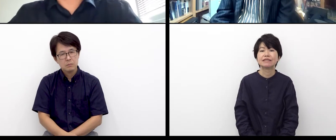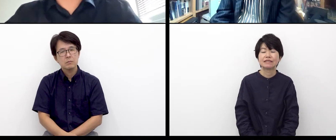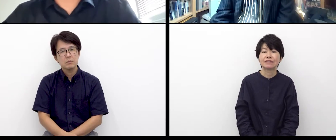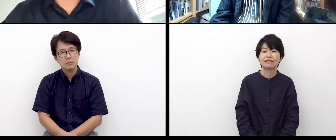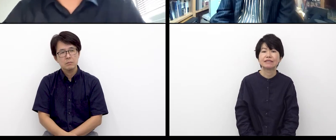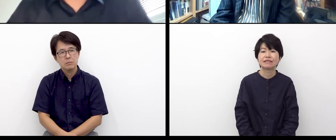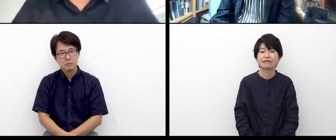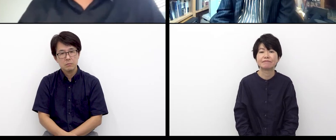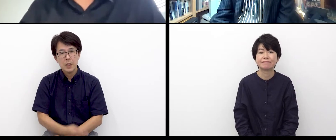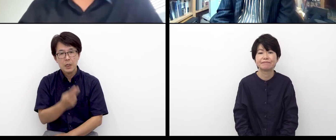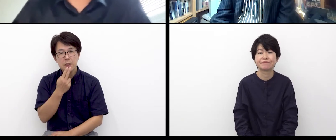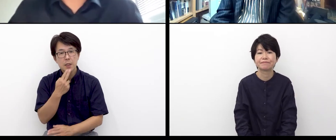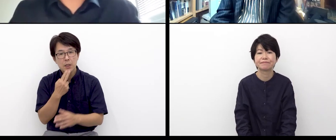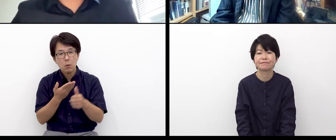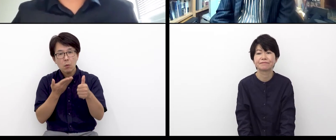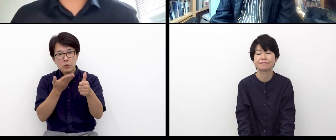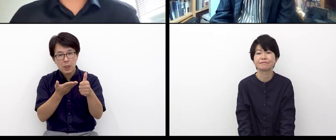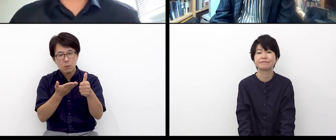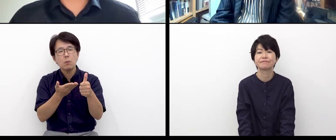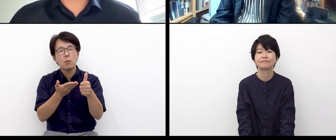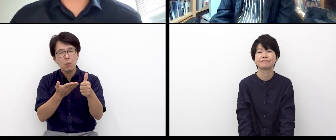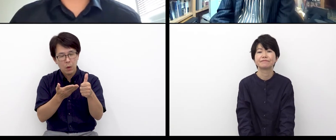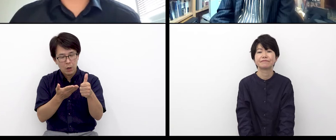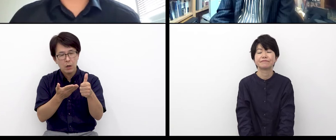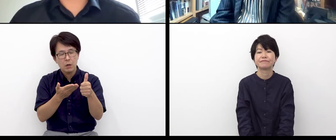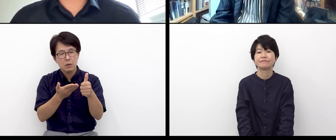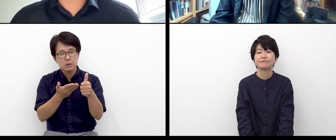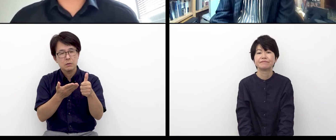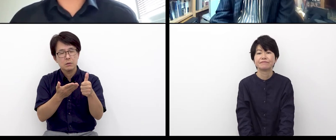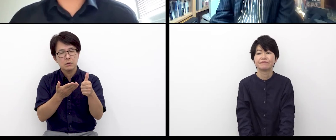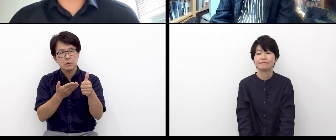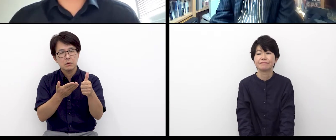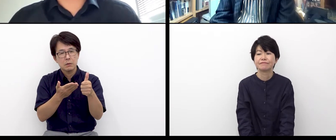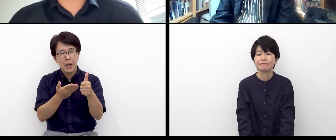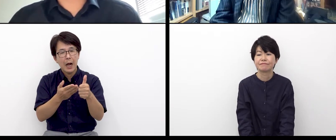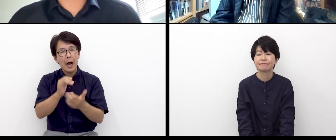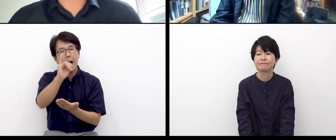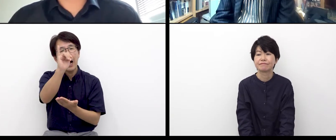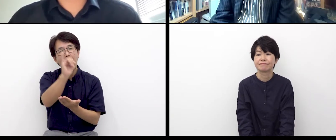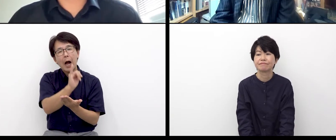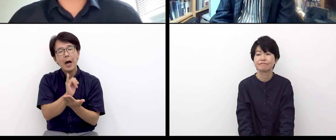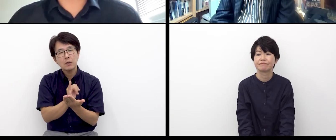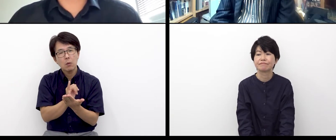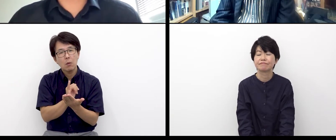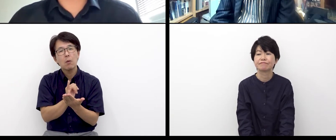Mr. SAITO, you are very familiar with art,